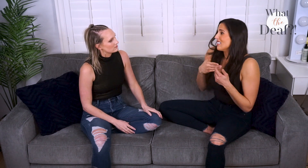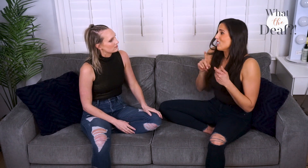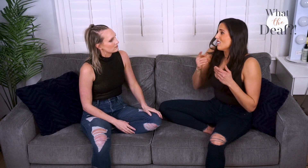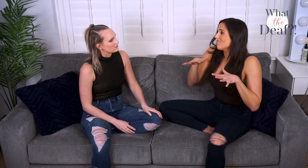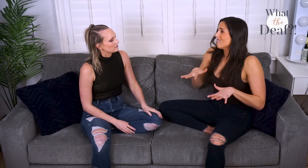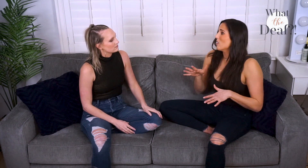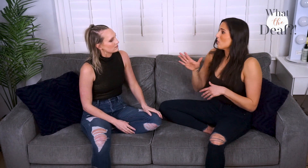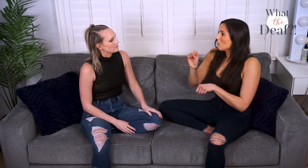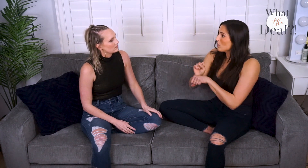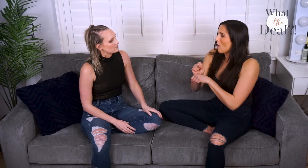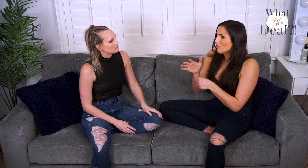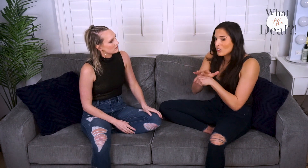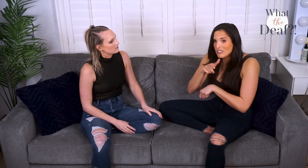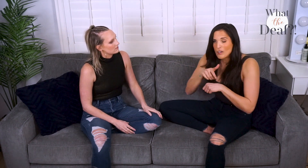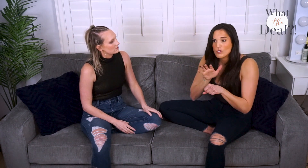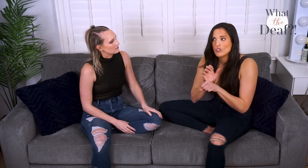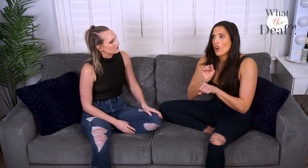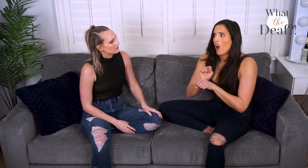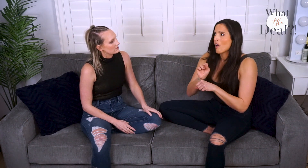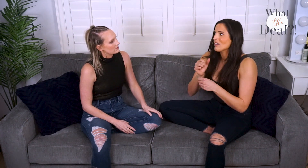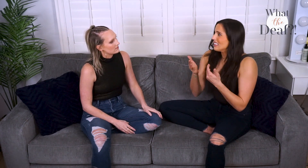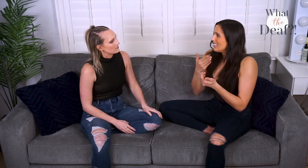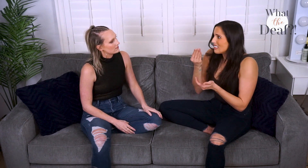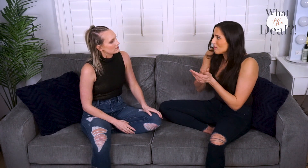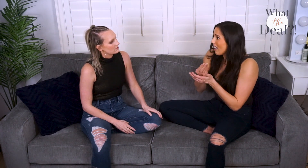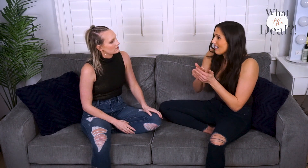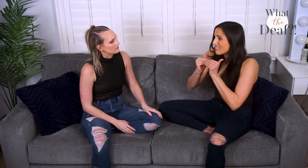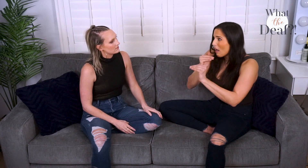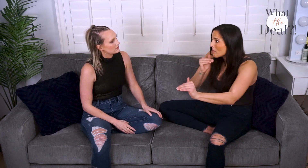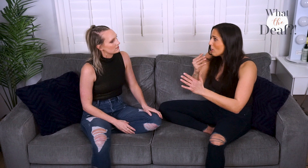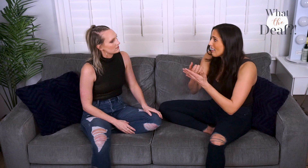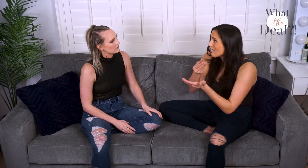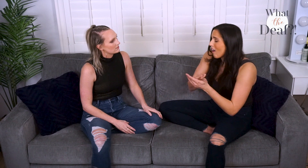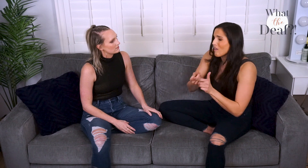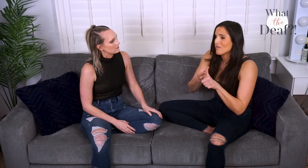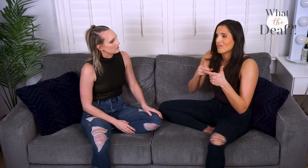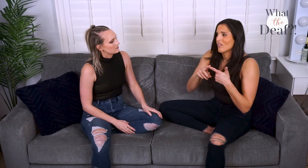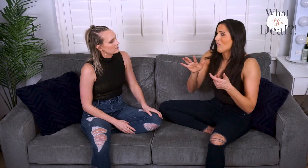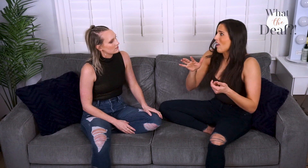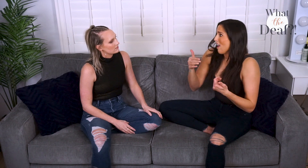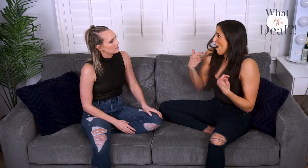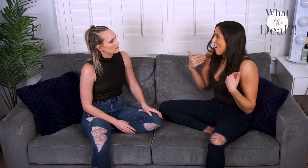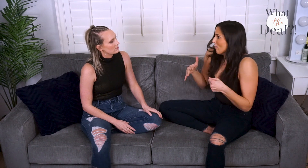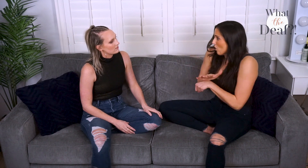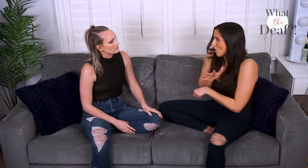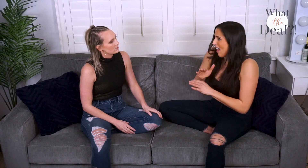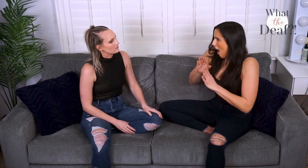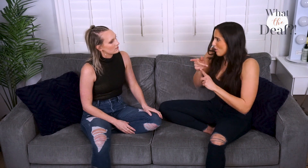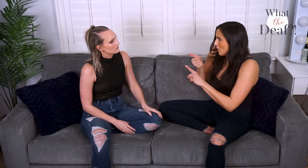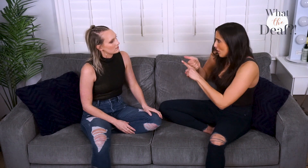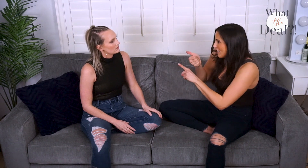because I mean, you could have easily just settled in Nebraska. you had a full time job, it was easy money, it was stable,